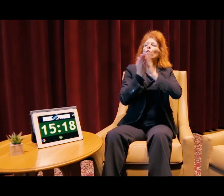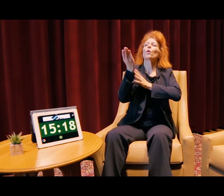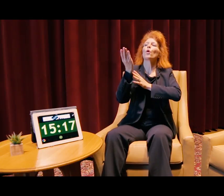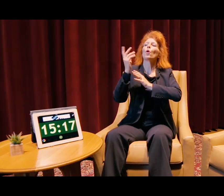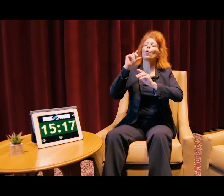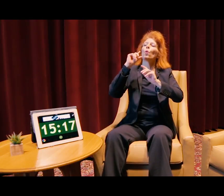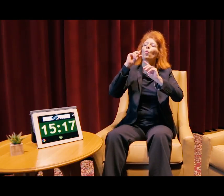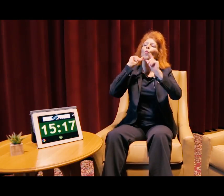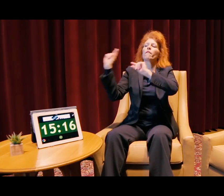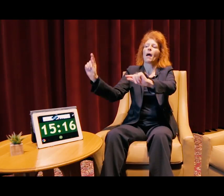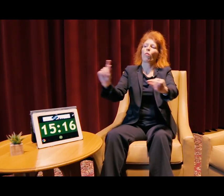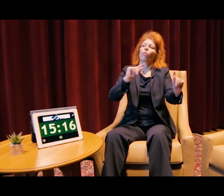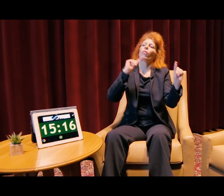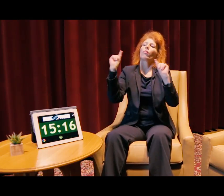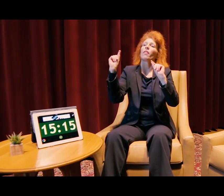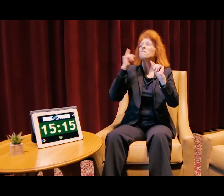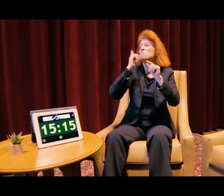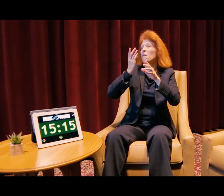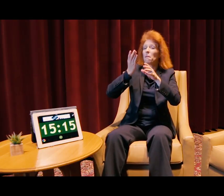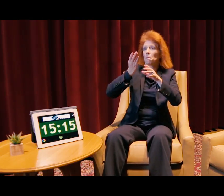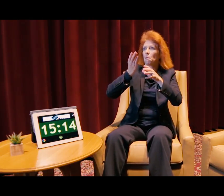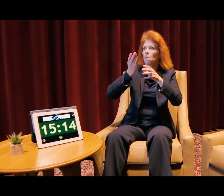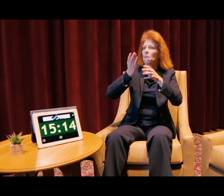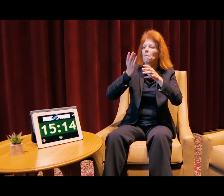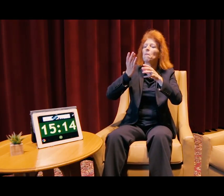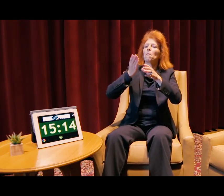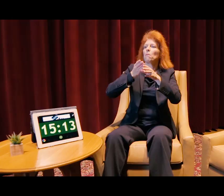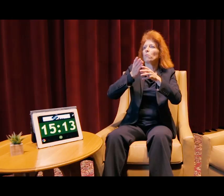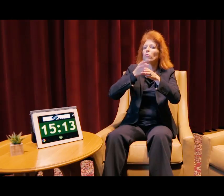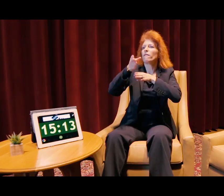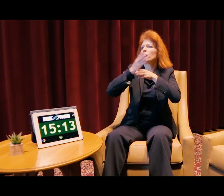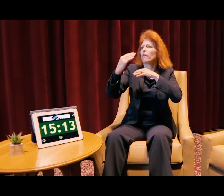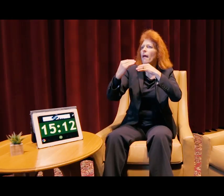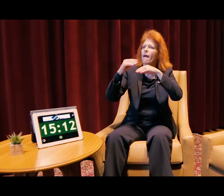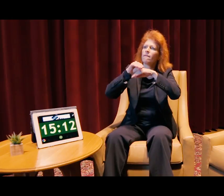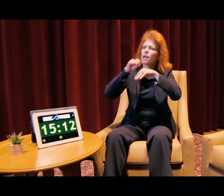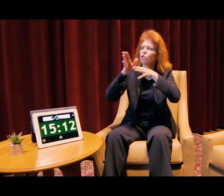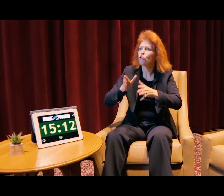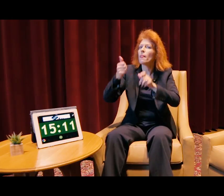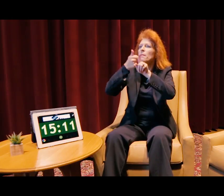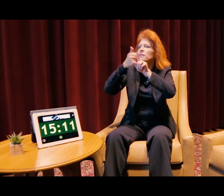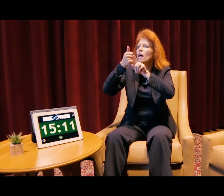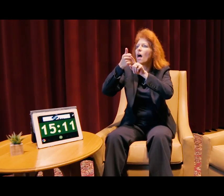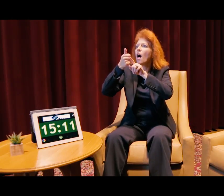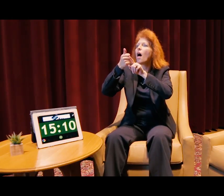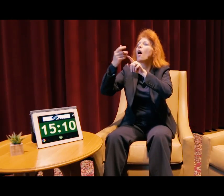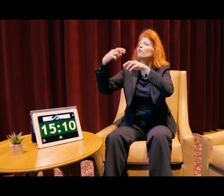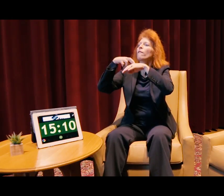I meet with professional advisers who help the same kinds of families. I teach, so I teach professionals.